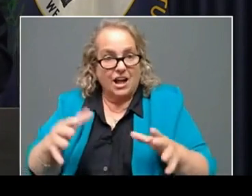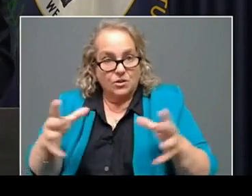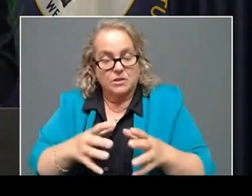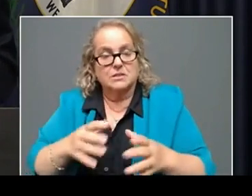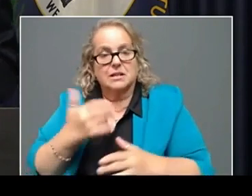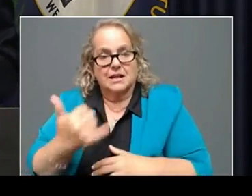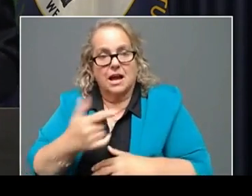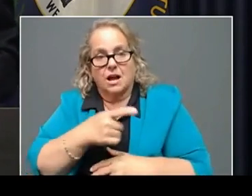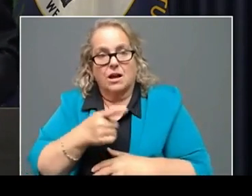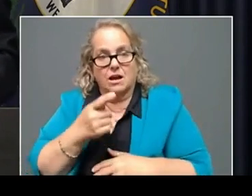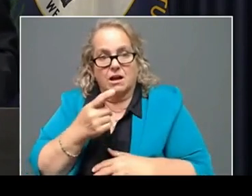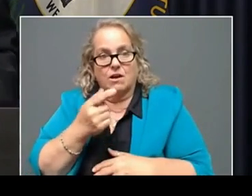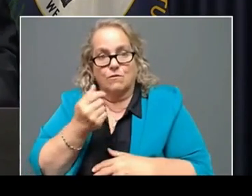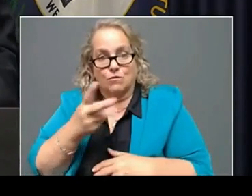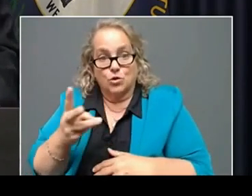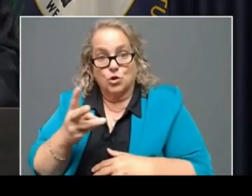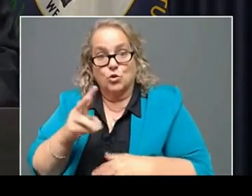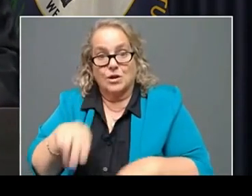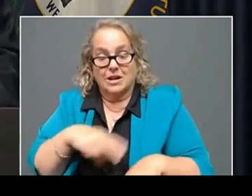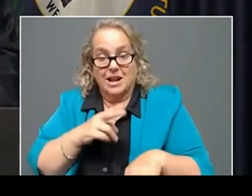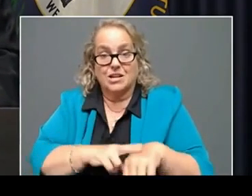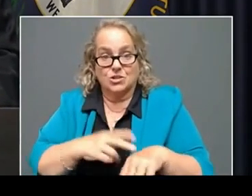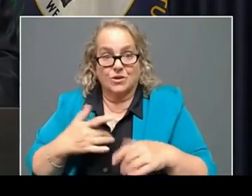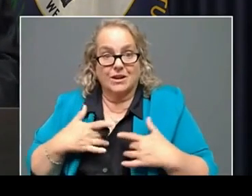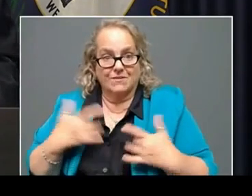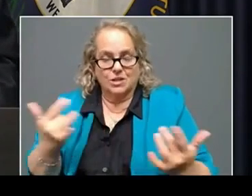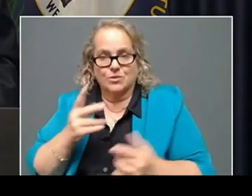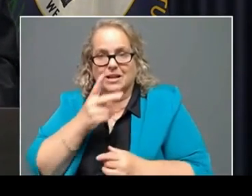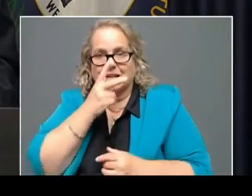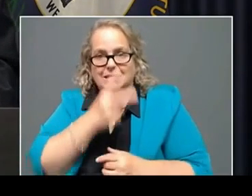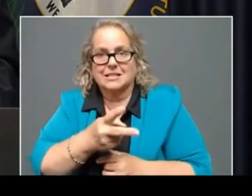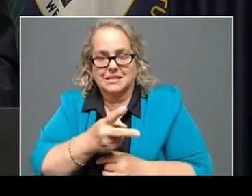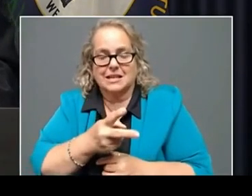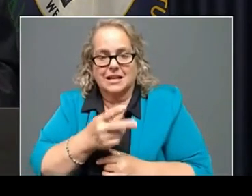nationally. But let me show you just a little bit of what we have seen Since